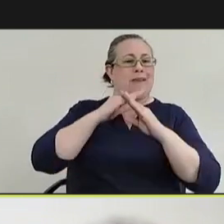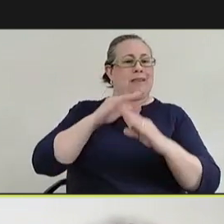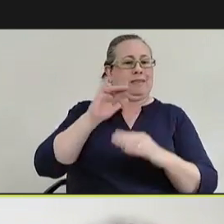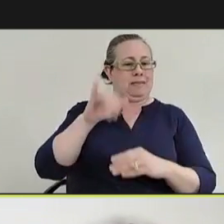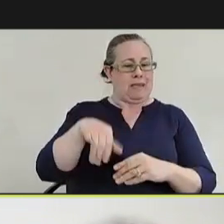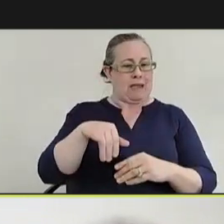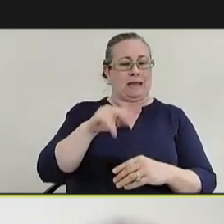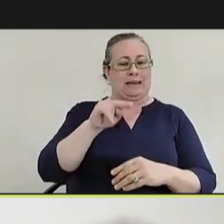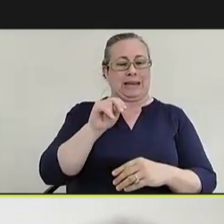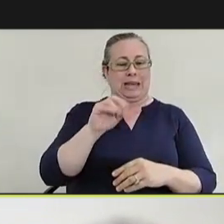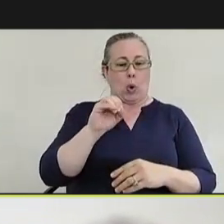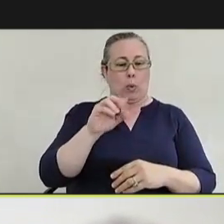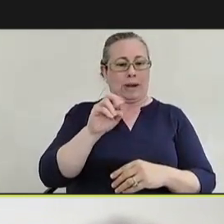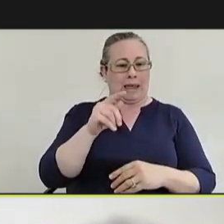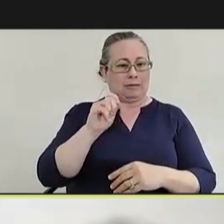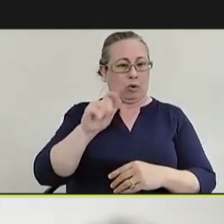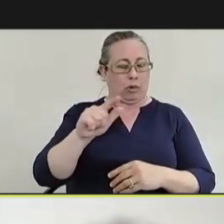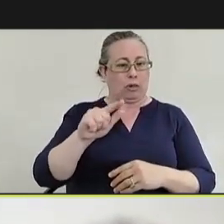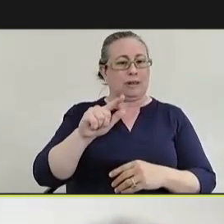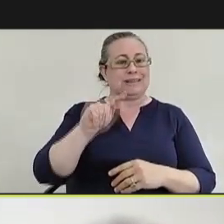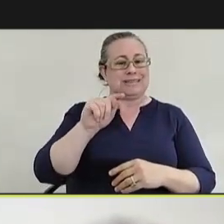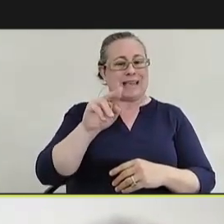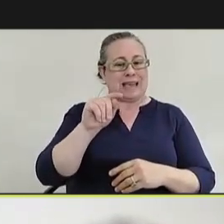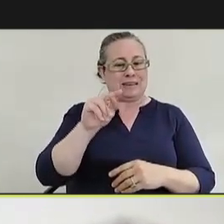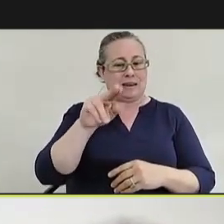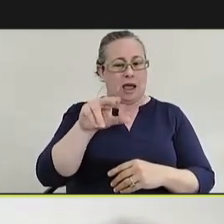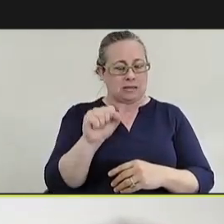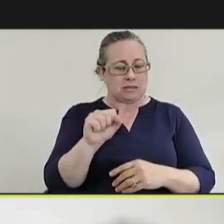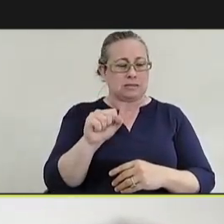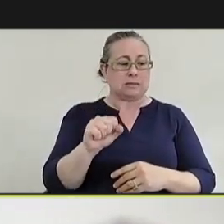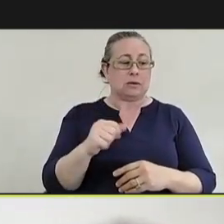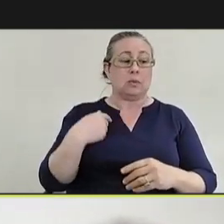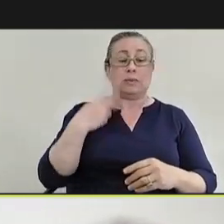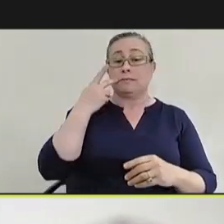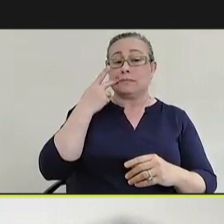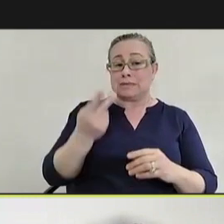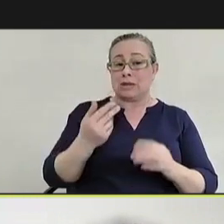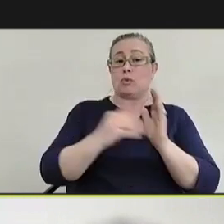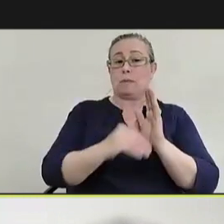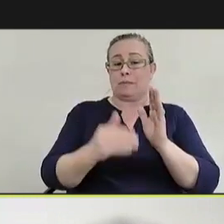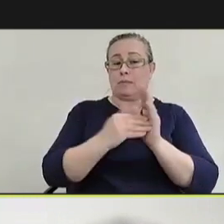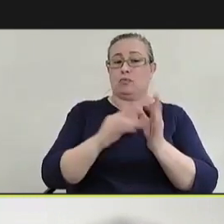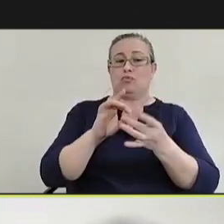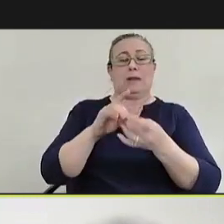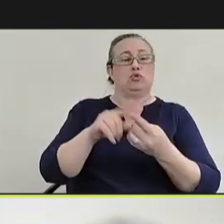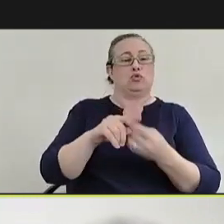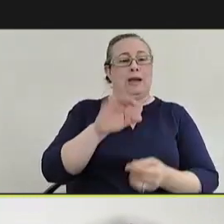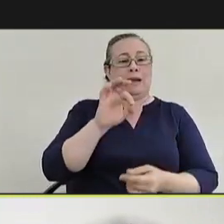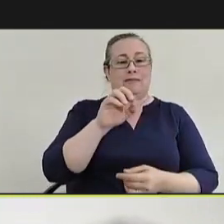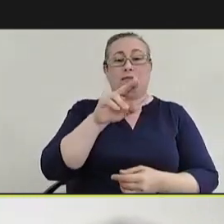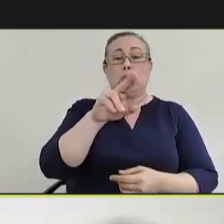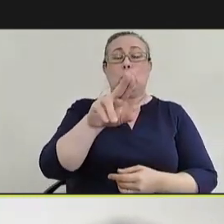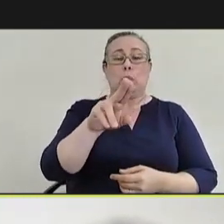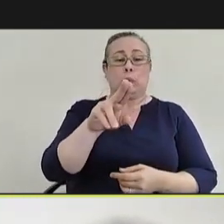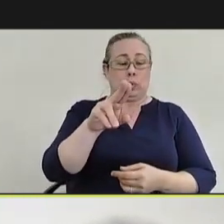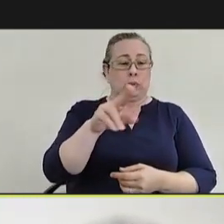seen this in and out repeatedly in the ability for influenza vaccine to prevent significant